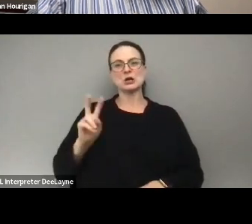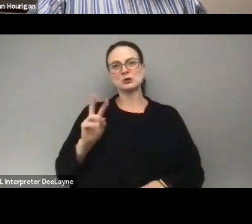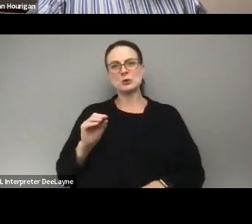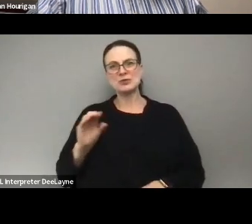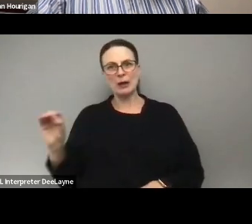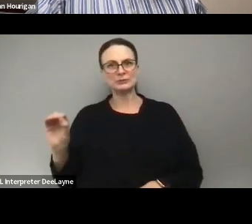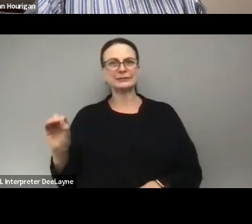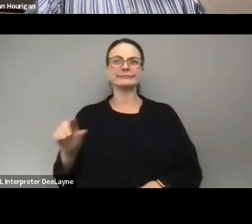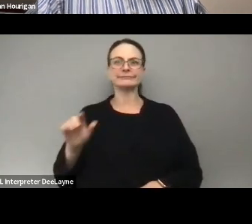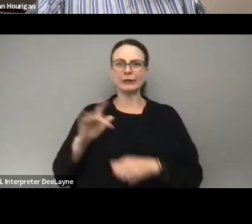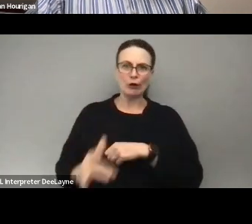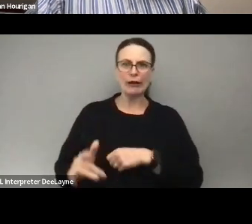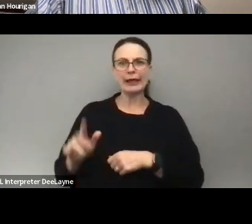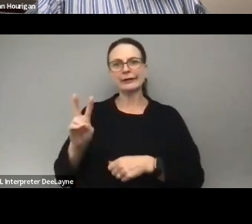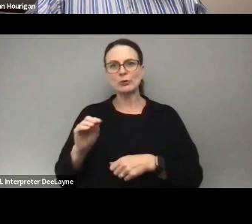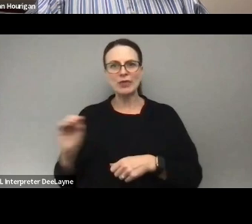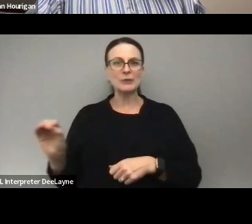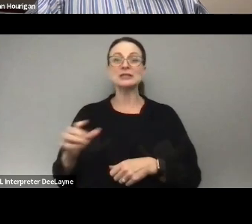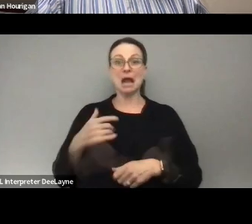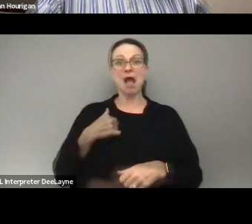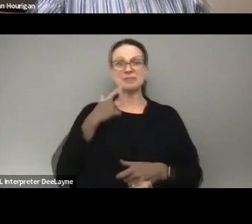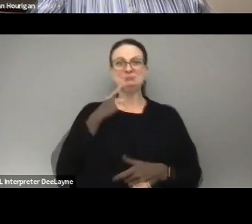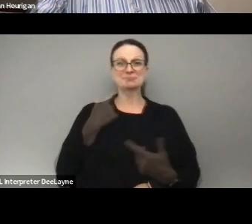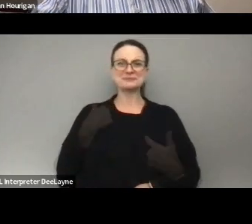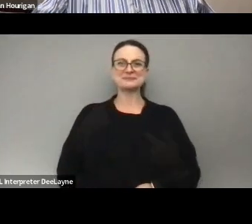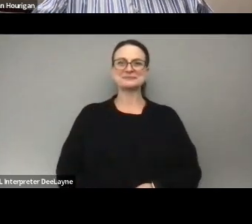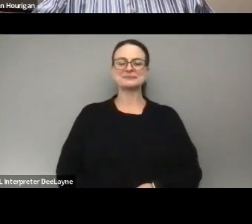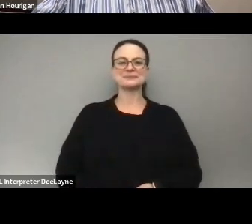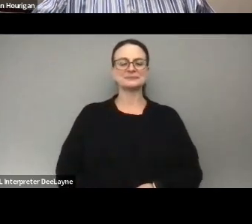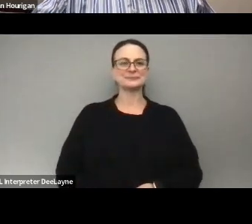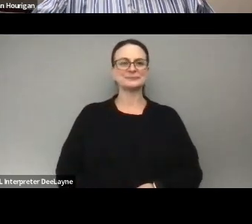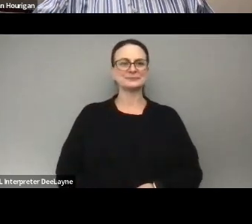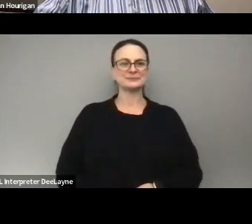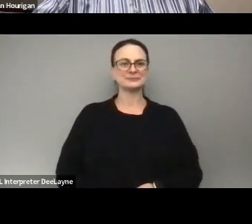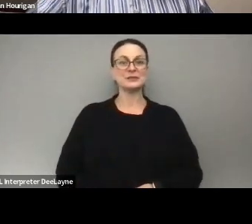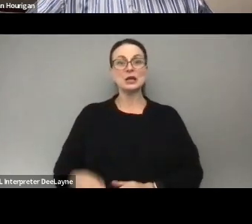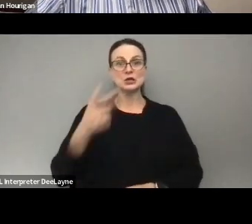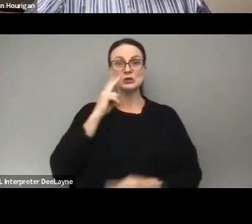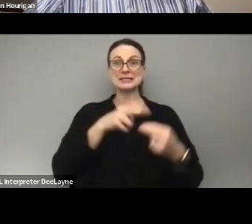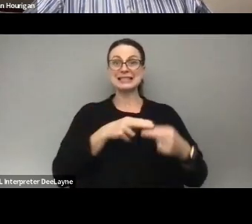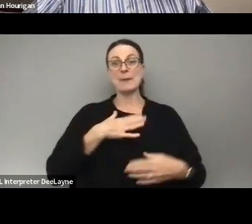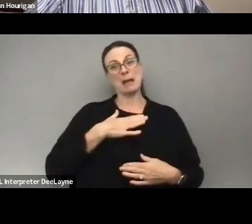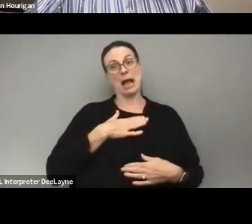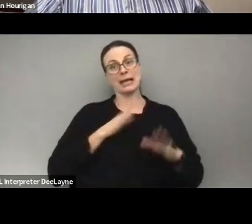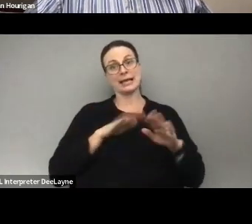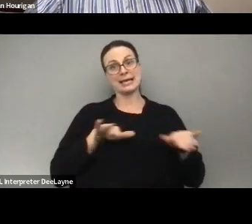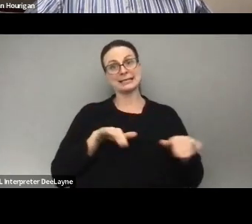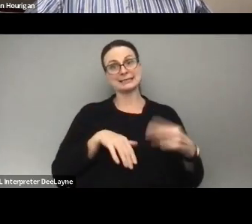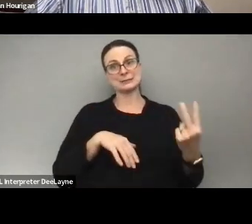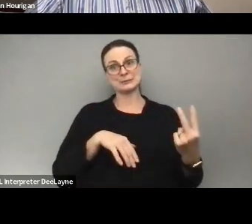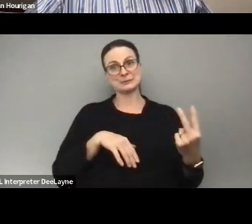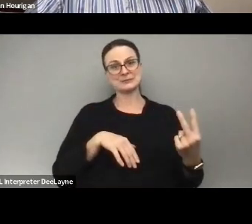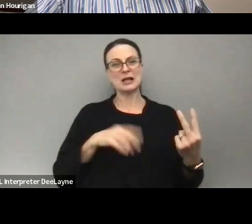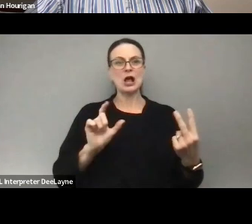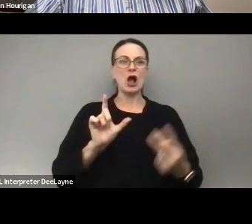And I thought I would give it a try. And you'll see on the slide there, those are my kids. On the left there is Joshua.